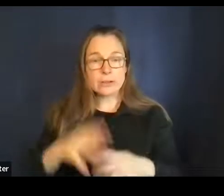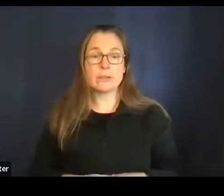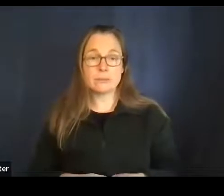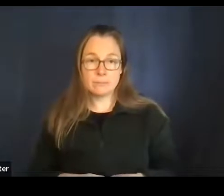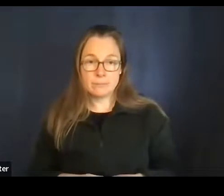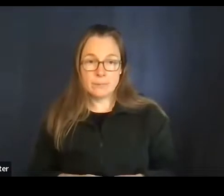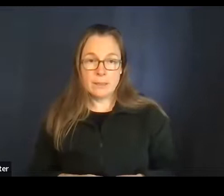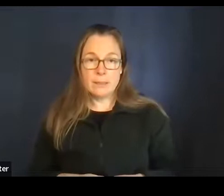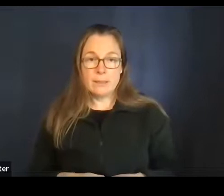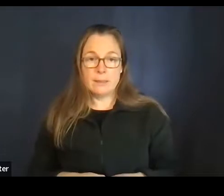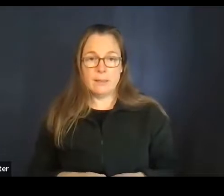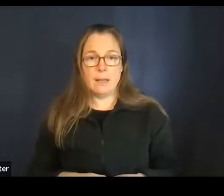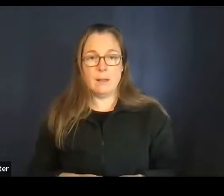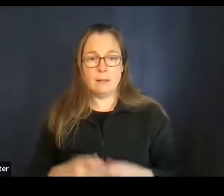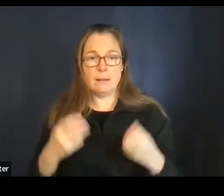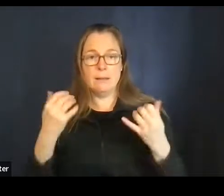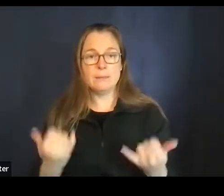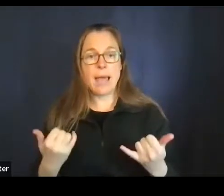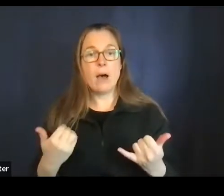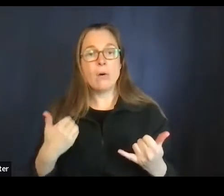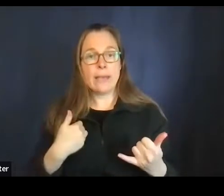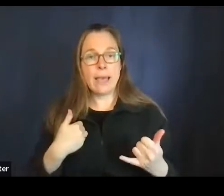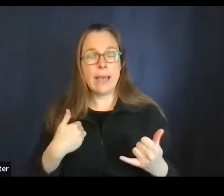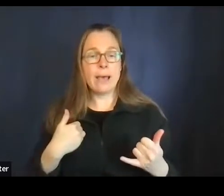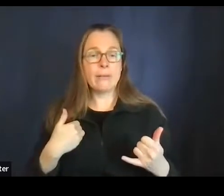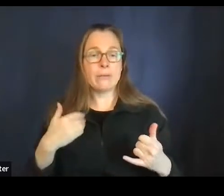allows for a whole city approach to systems and problem solving.